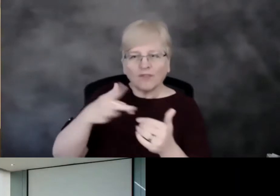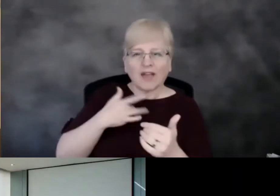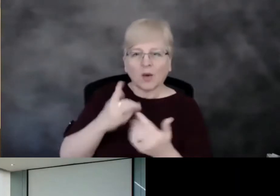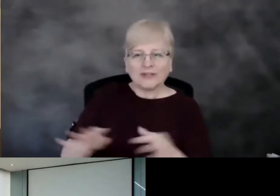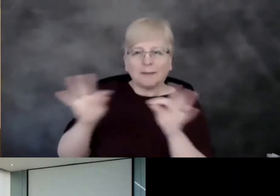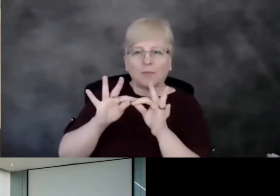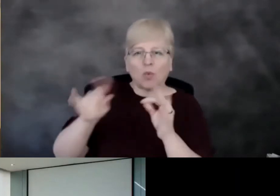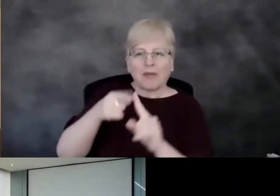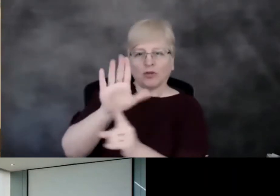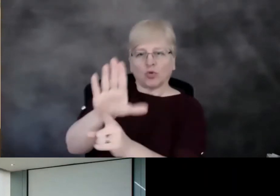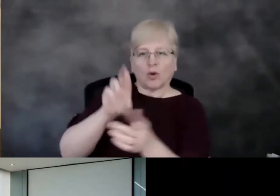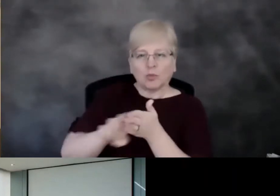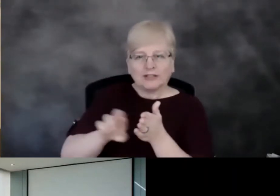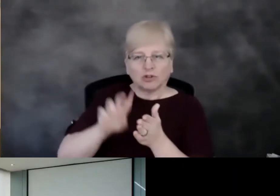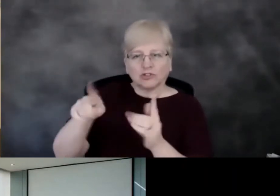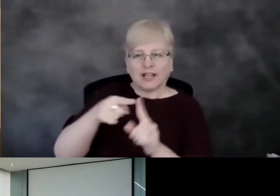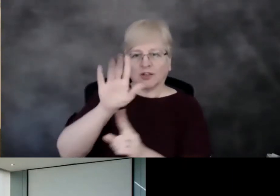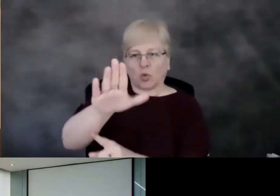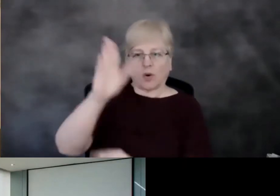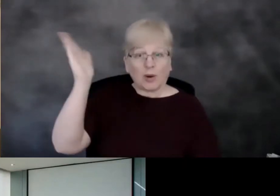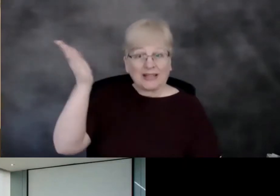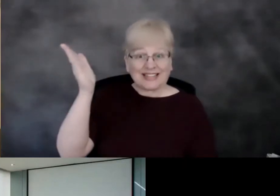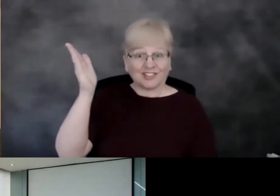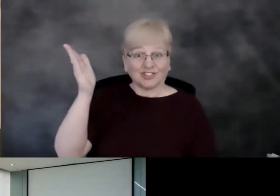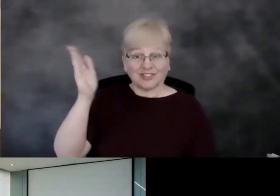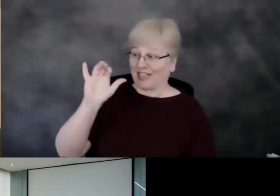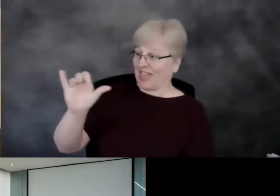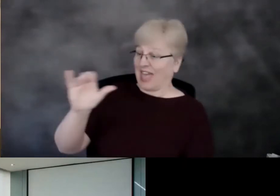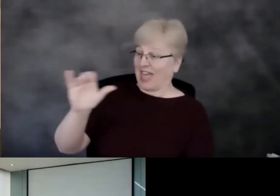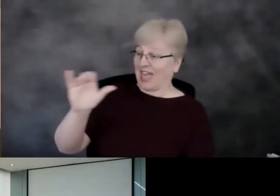that you gave. 16:12:05 And the paper that may be in the